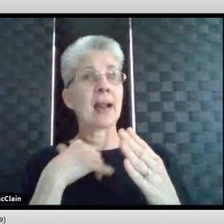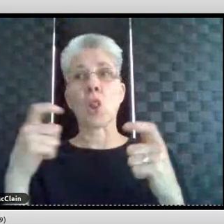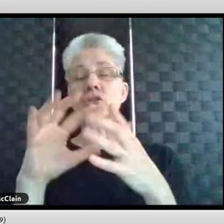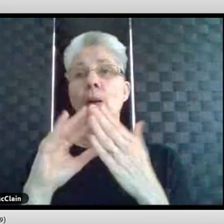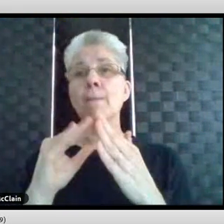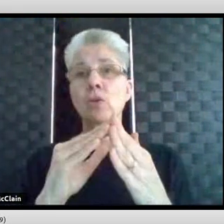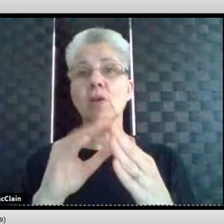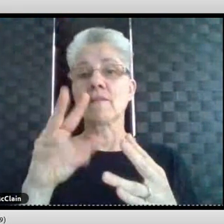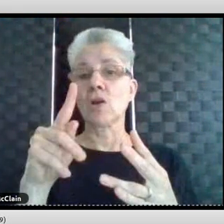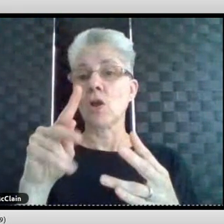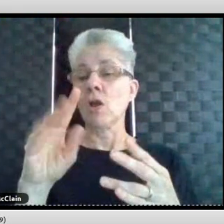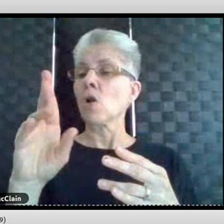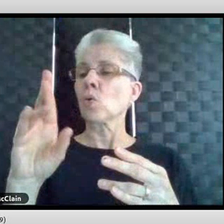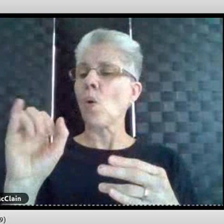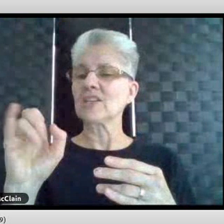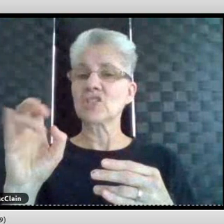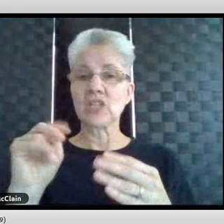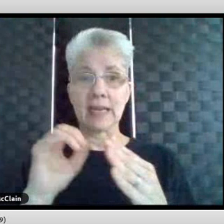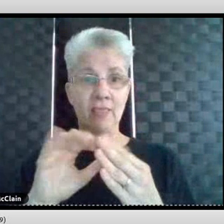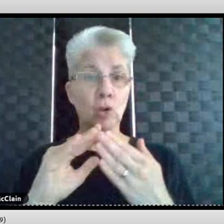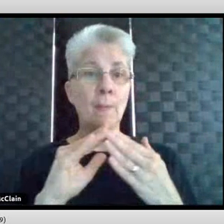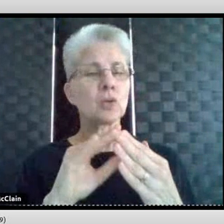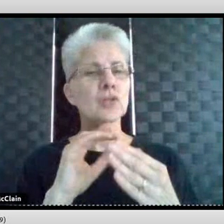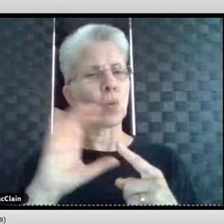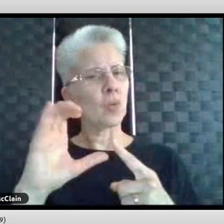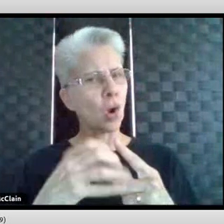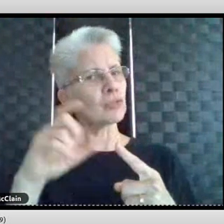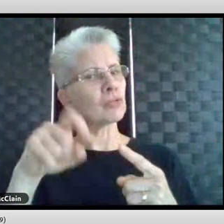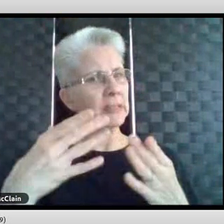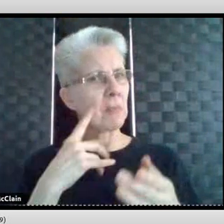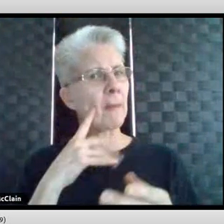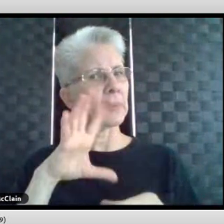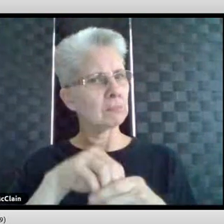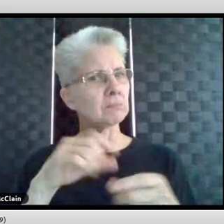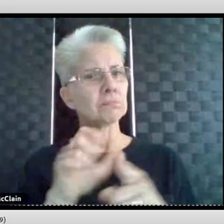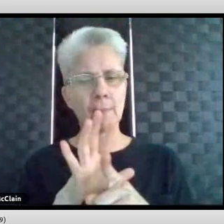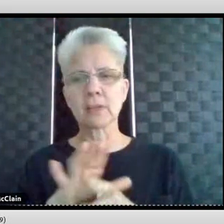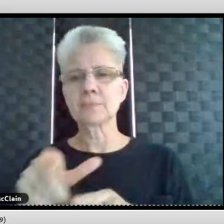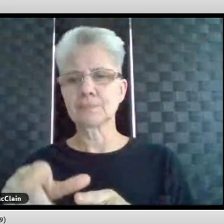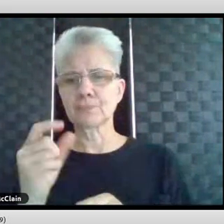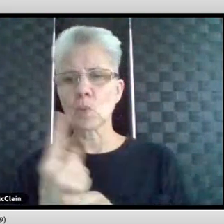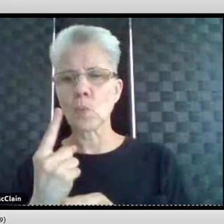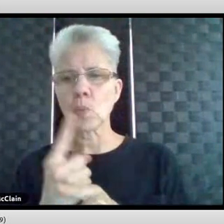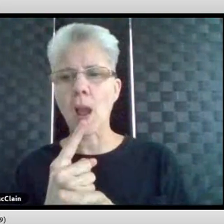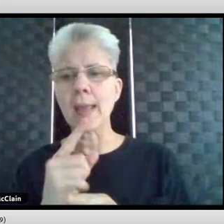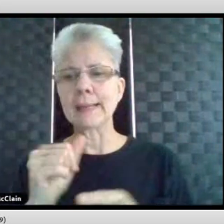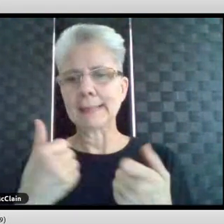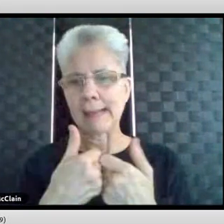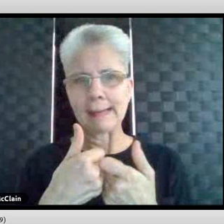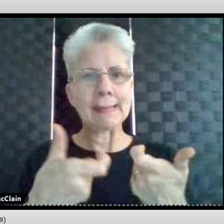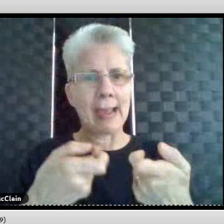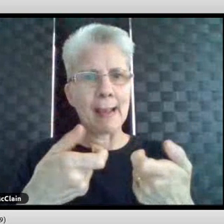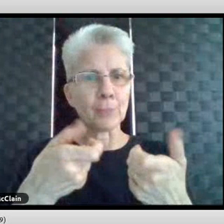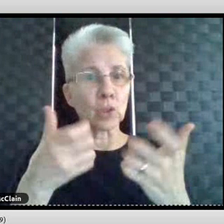of Croatians in their community. So cultural needs might be very big. Yes, Lena, absolutely. Gamers, sure.